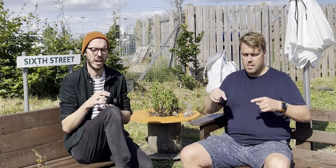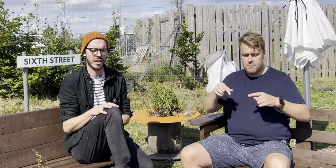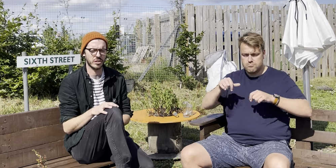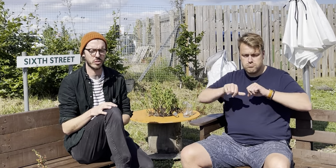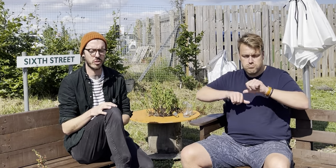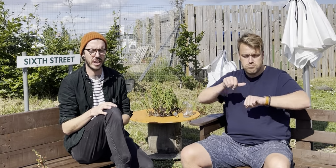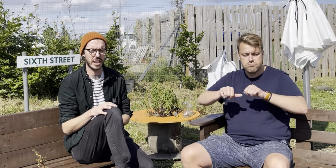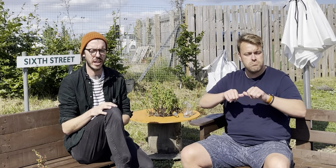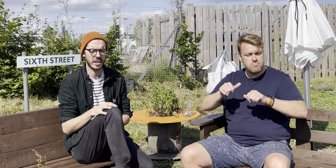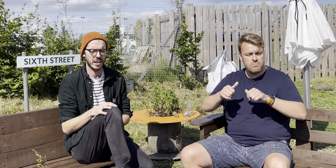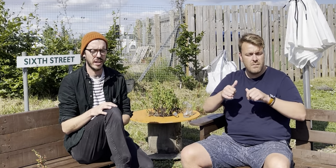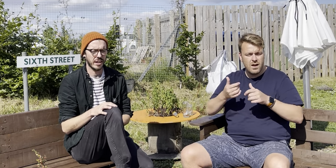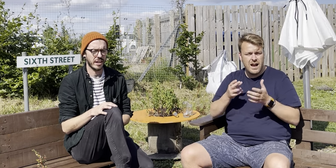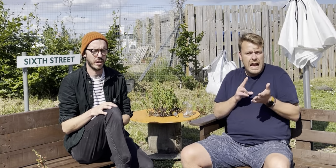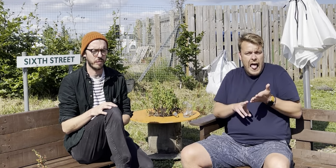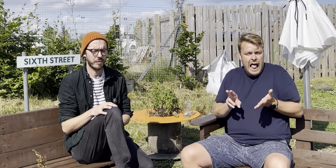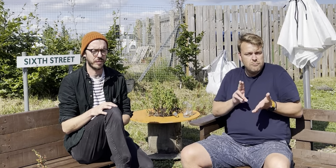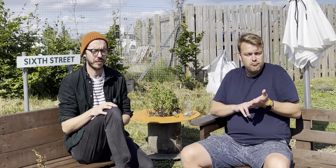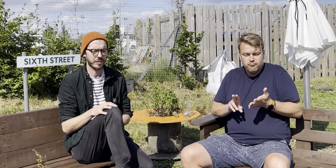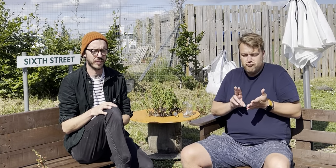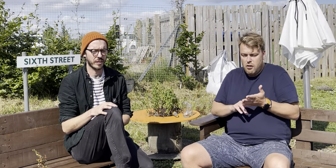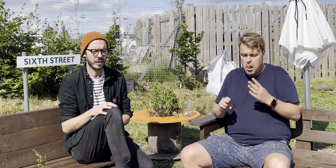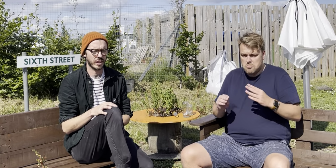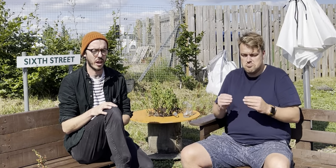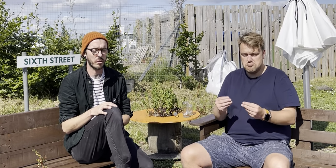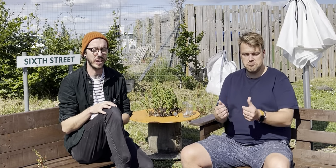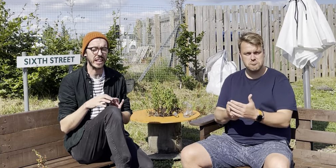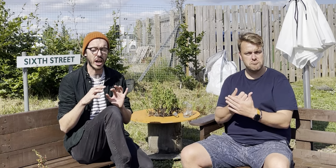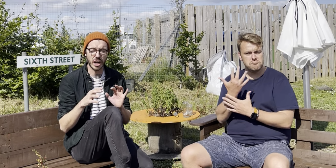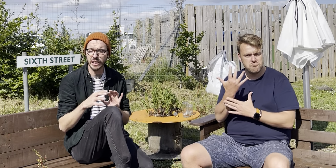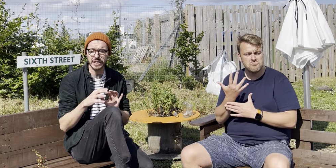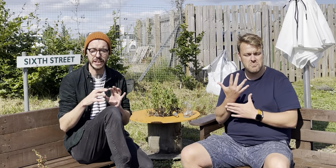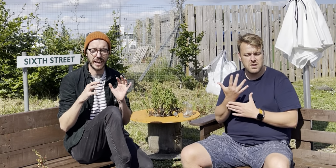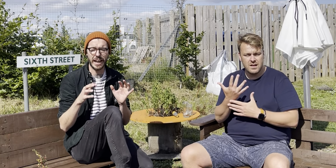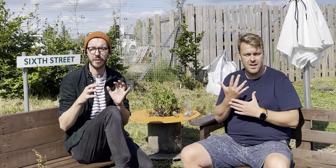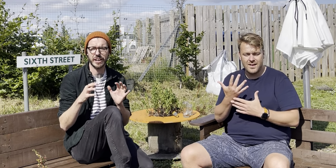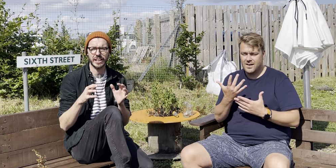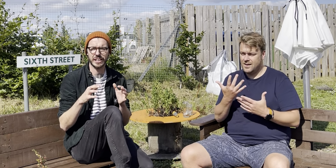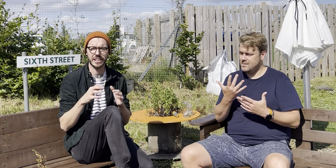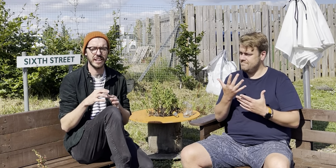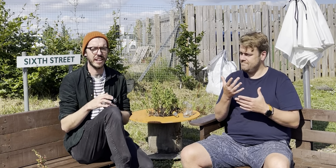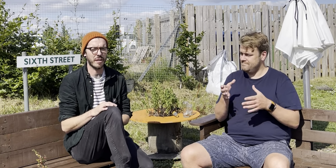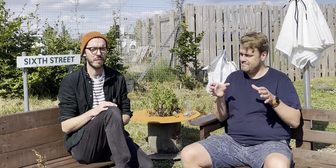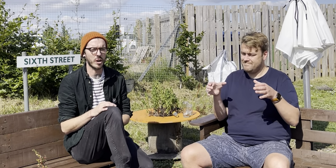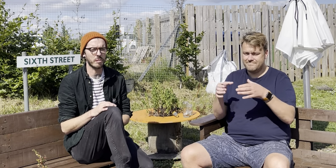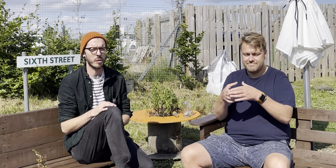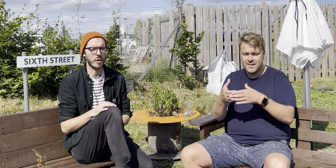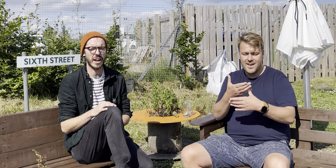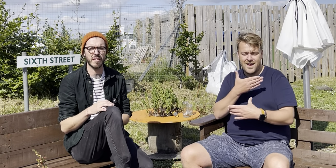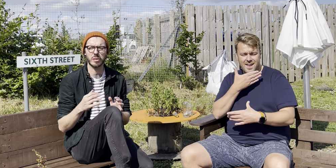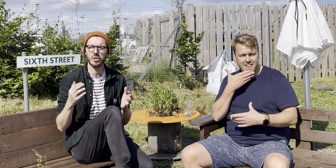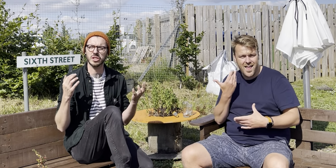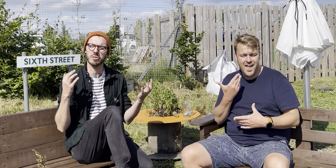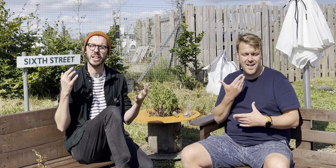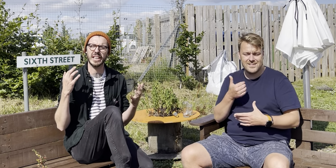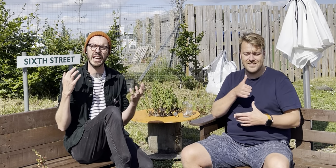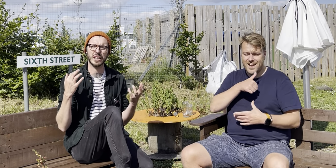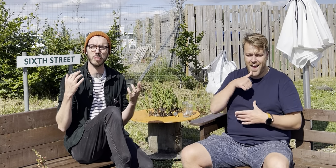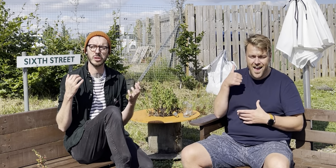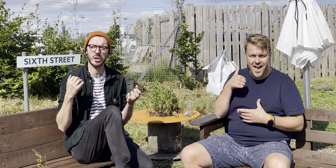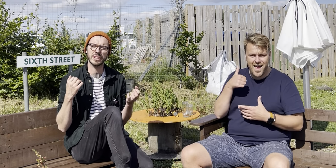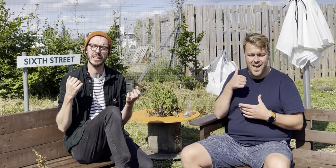and really um really kind caring environment where everyone's really had the opportunity